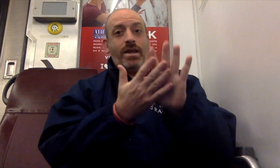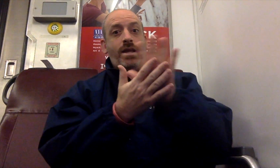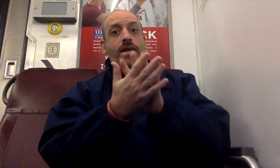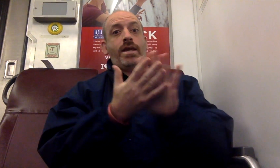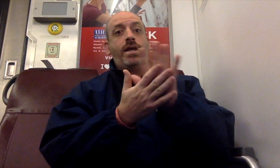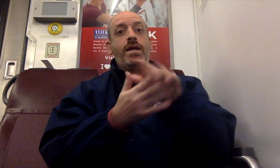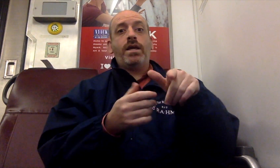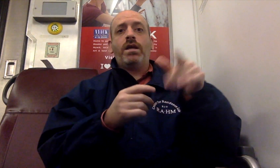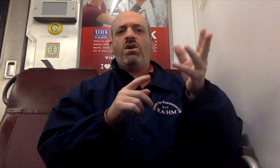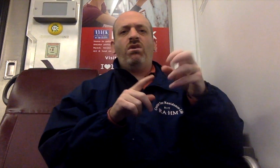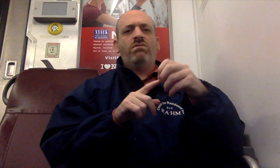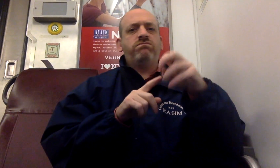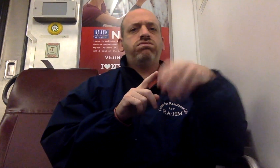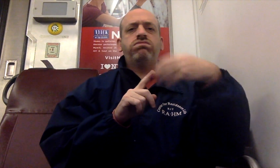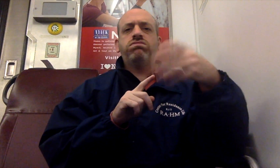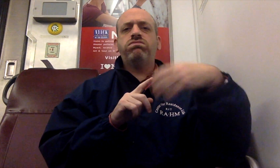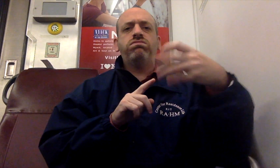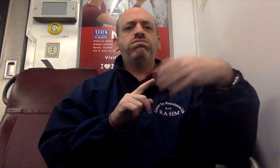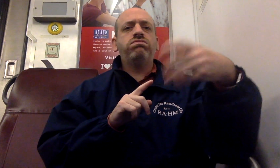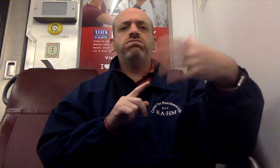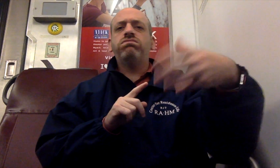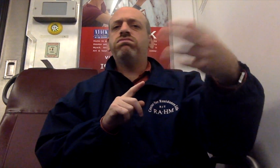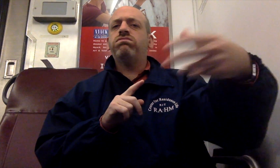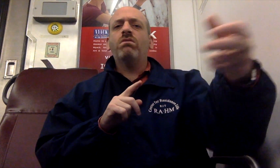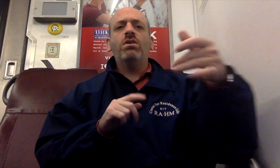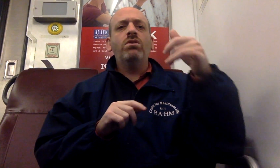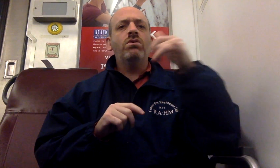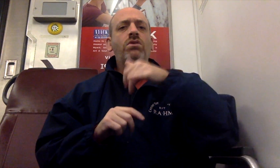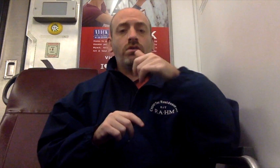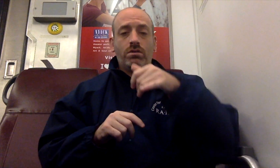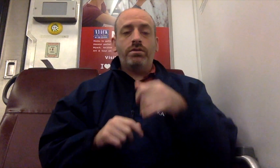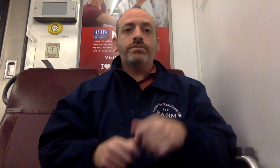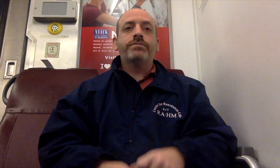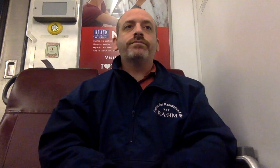This portion of the language inside of ADA law makes makes this complicated for many people.